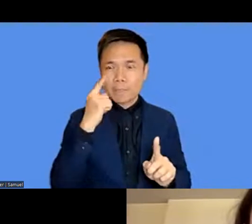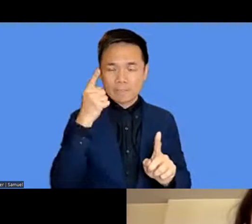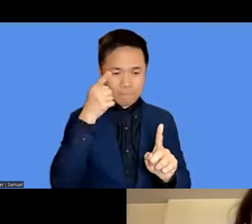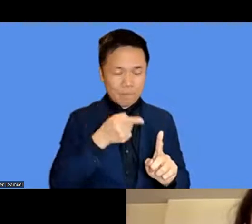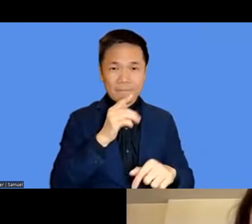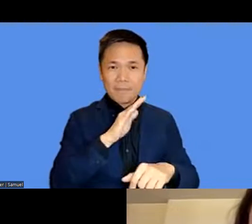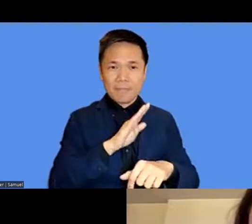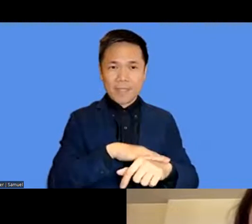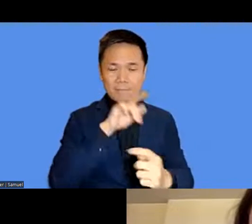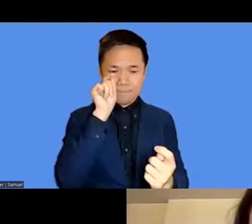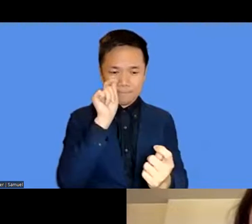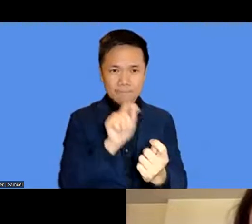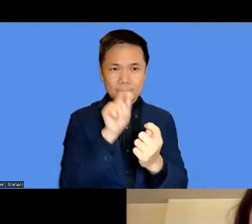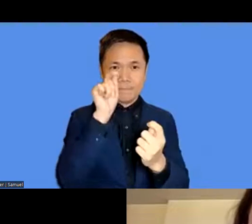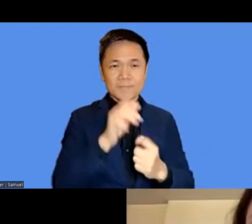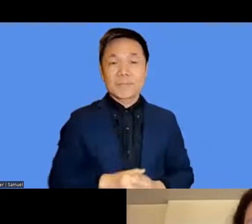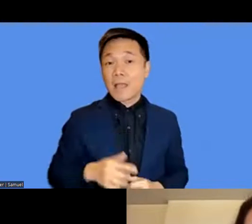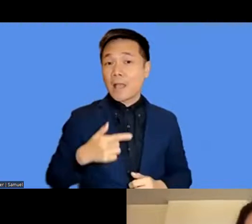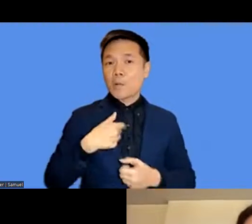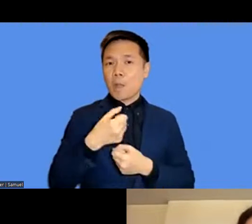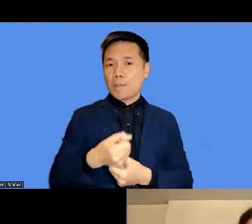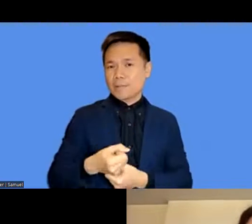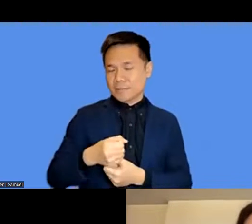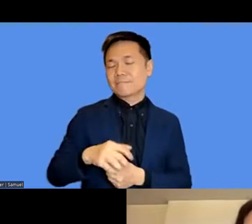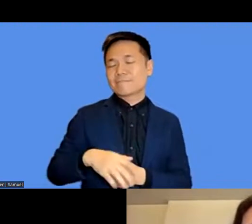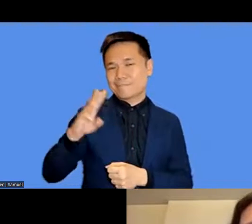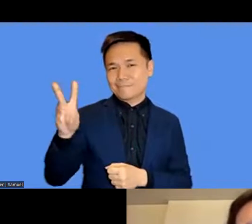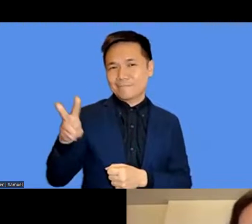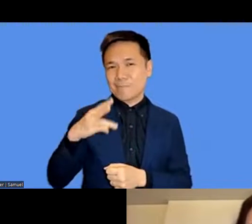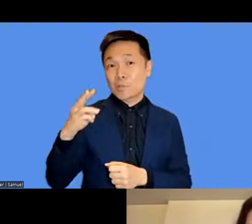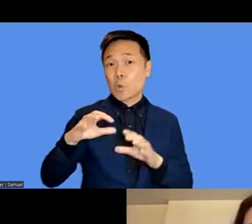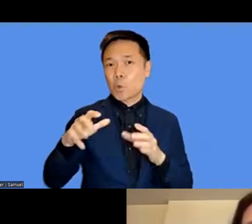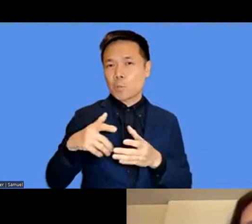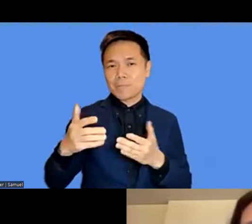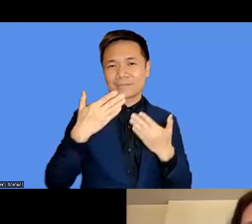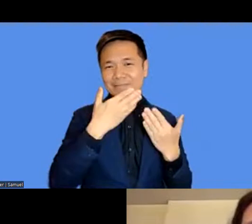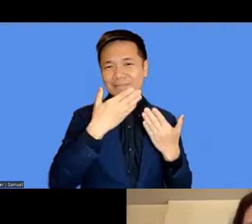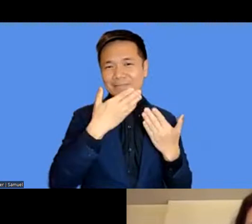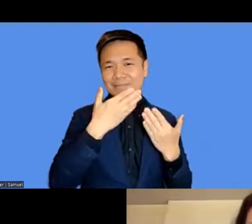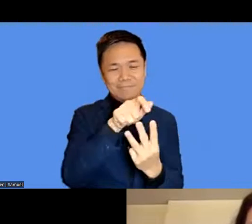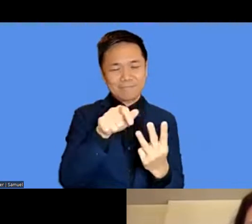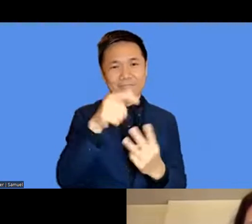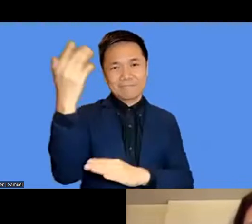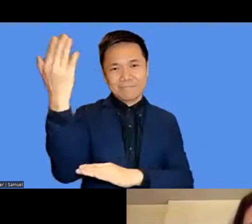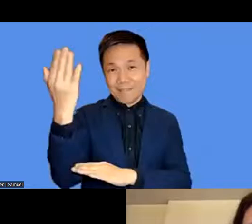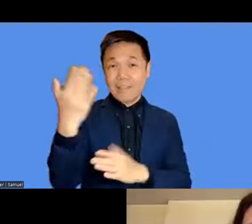So, on behalf of the Washington Group, I want to thank our three wonderful presenters for partnering with us in this webinar.